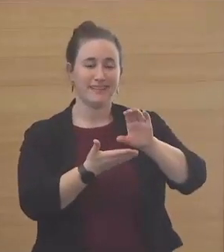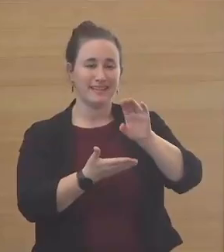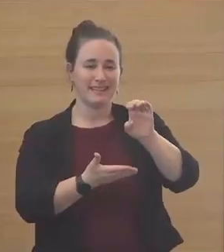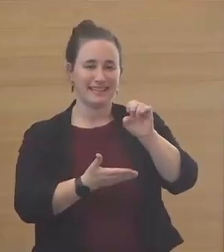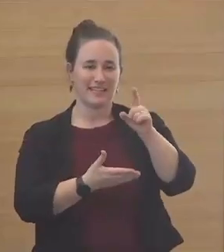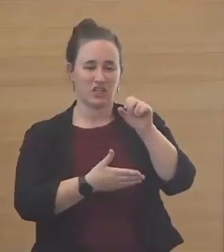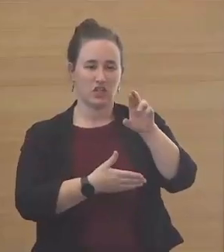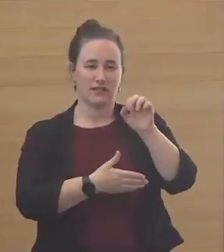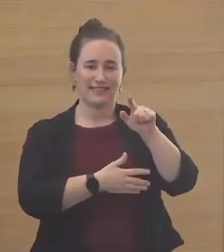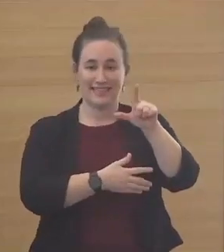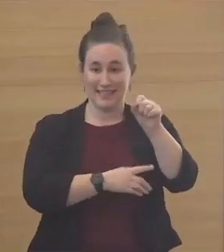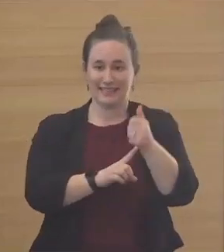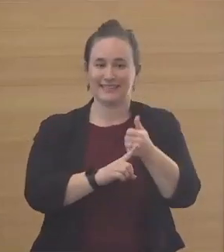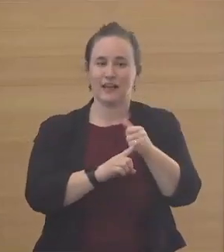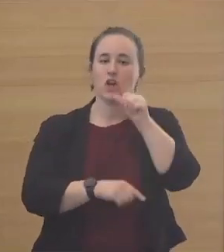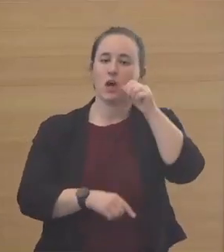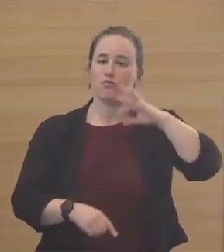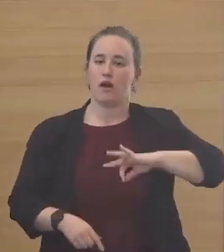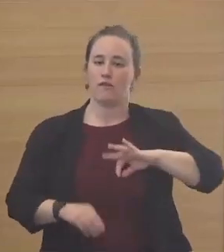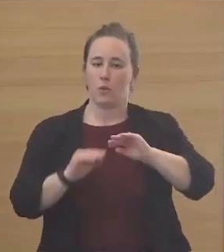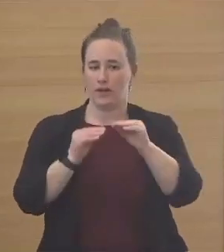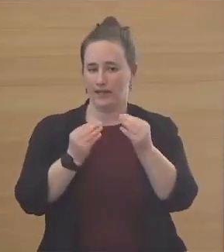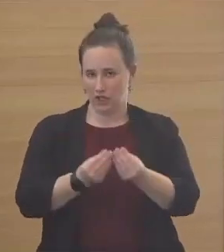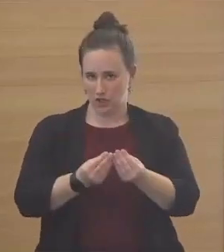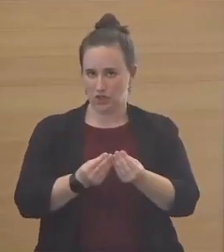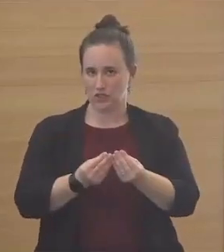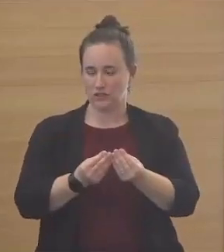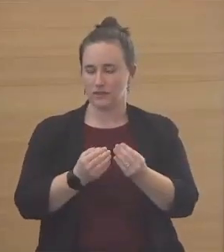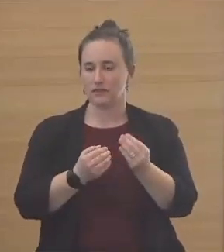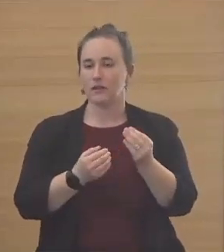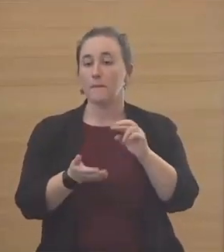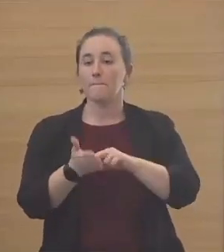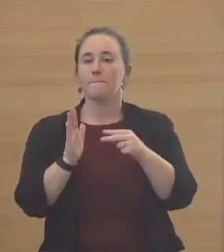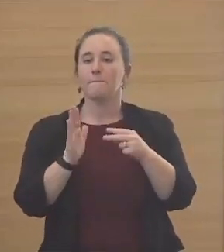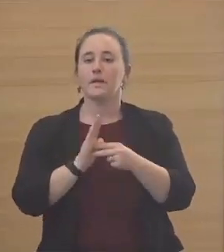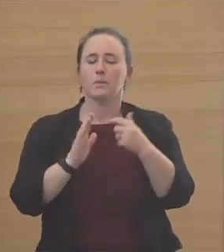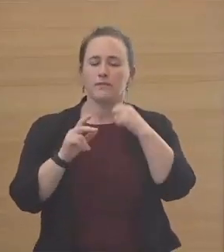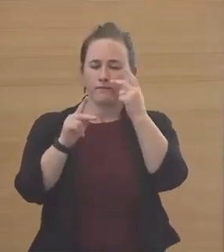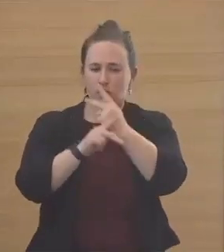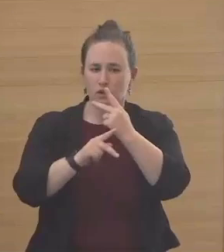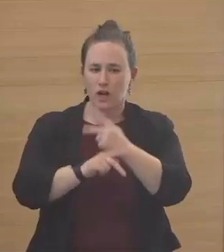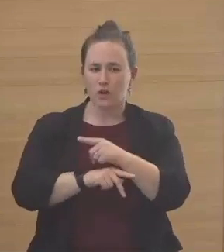and so we look to spaces that are able to support